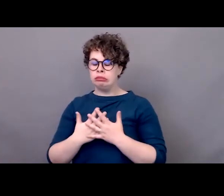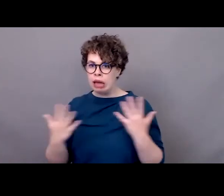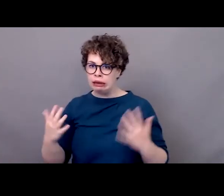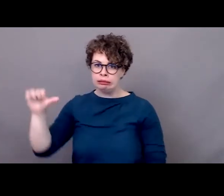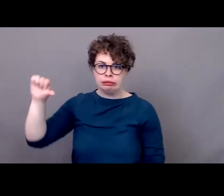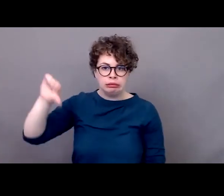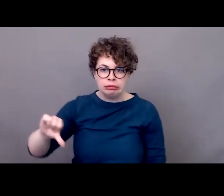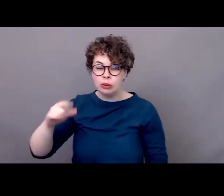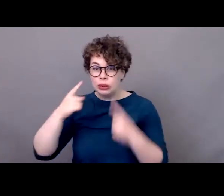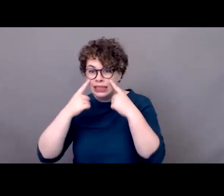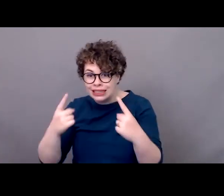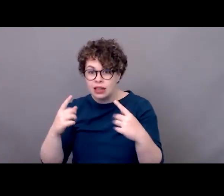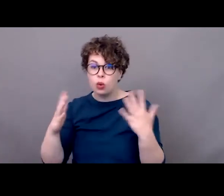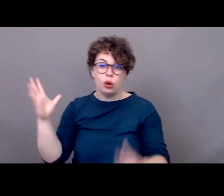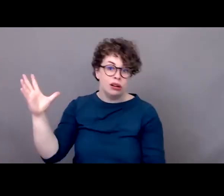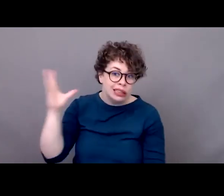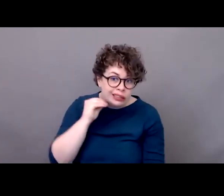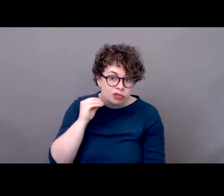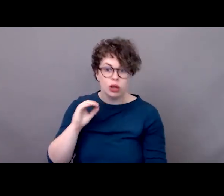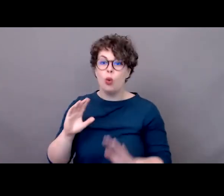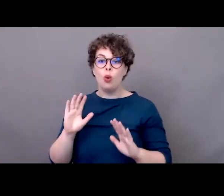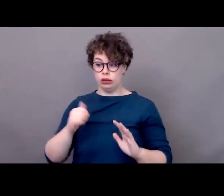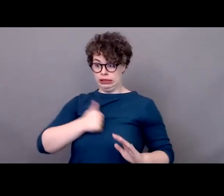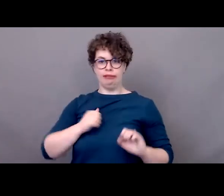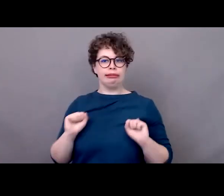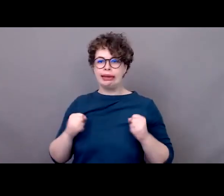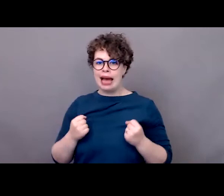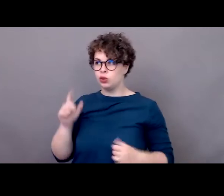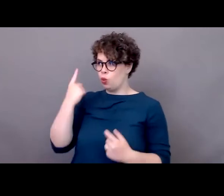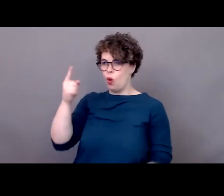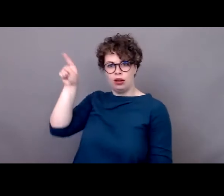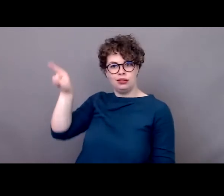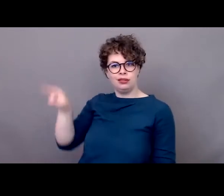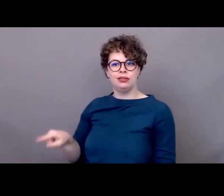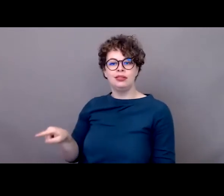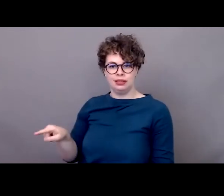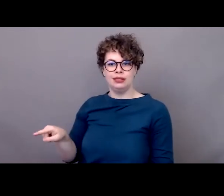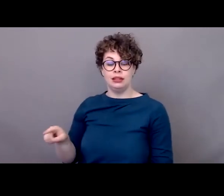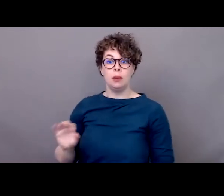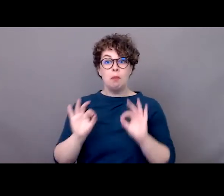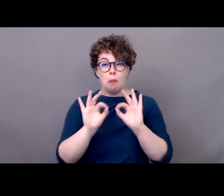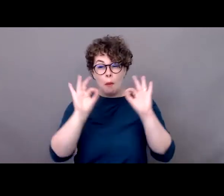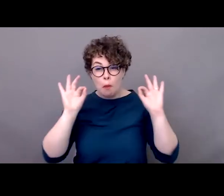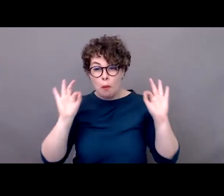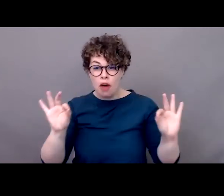in at least one of those activities. So, it is not a perfect way of measuring disability, but it is